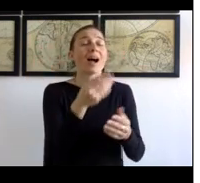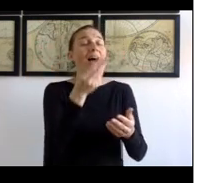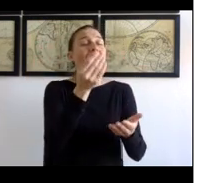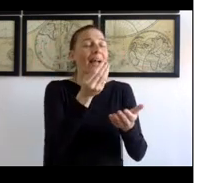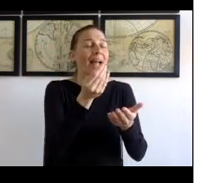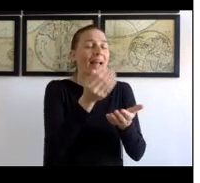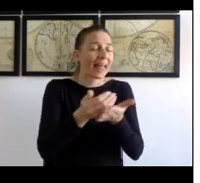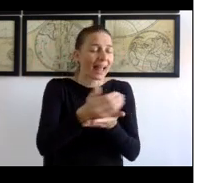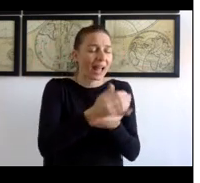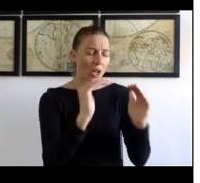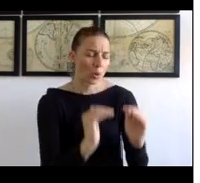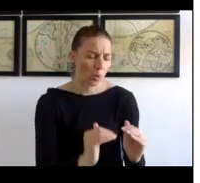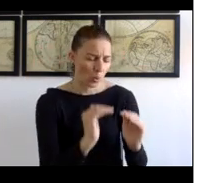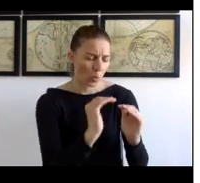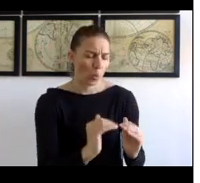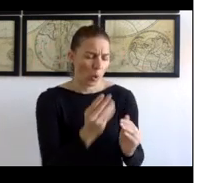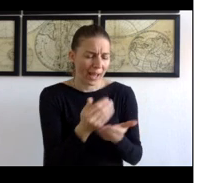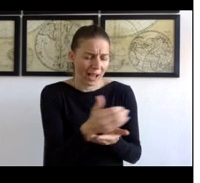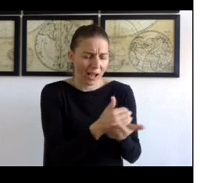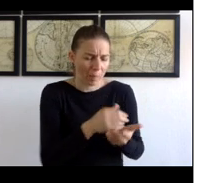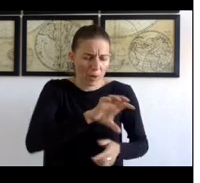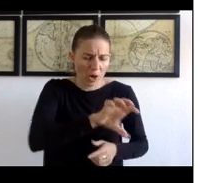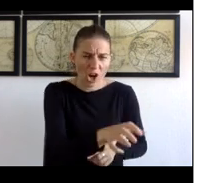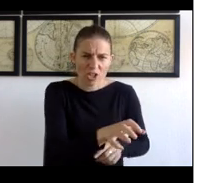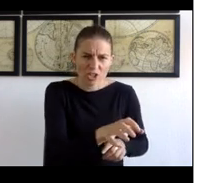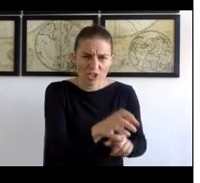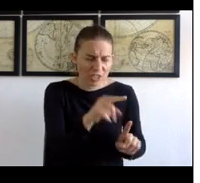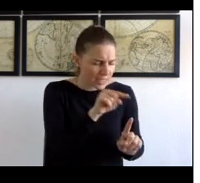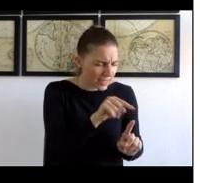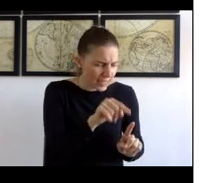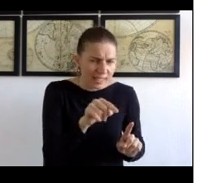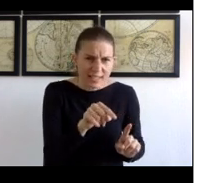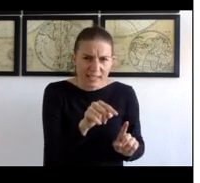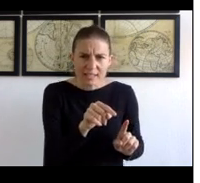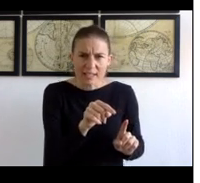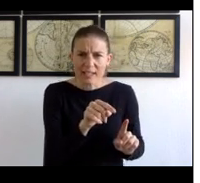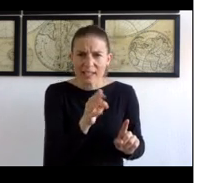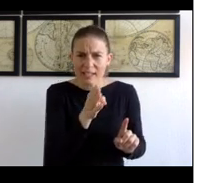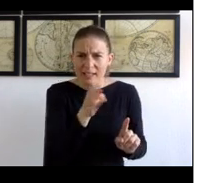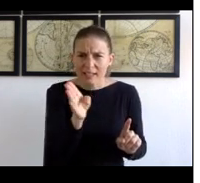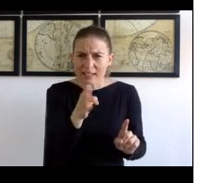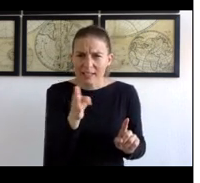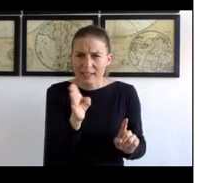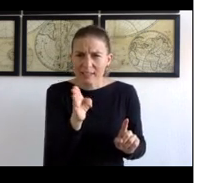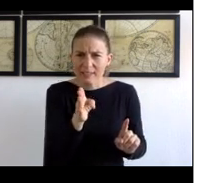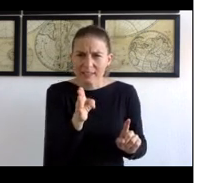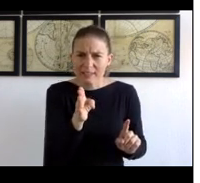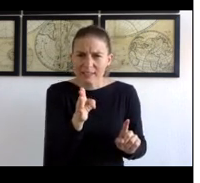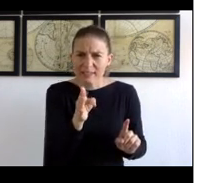I don't know how to...Yes. This side. You can see some the least developed countries,